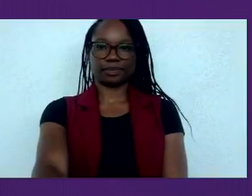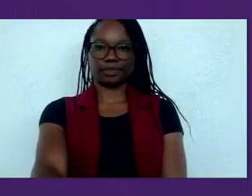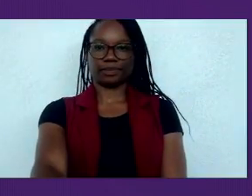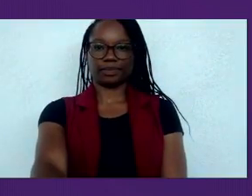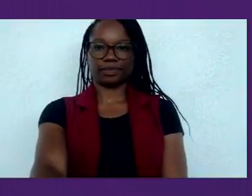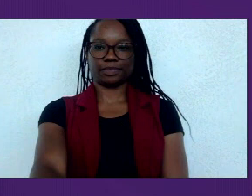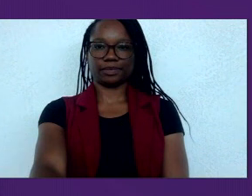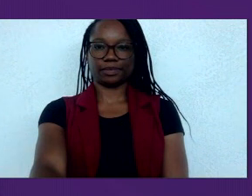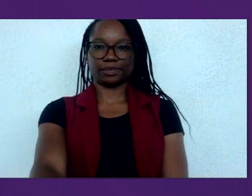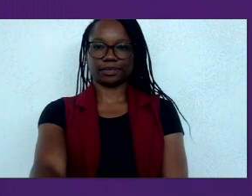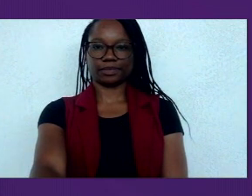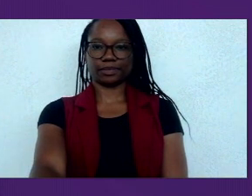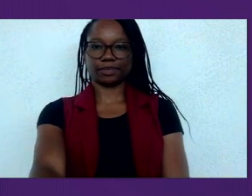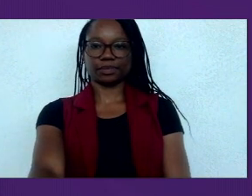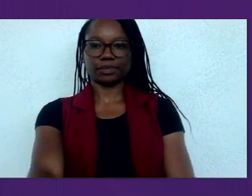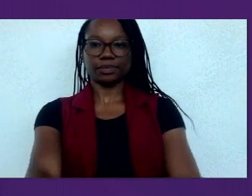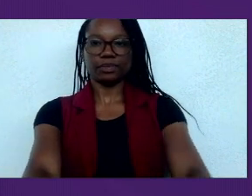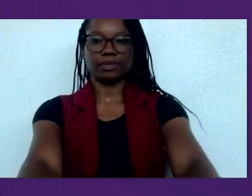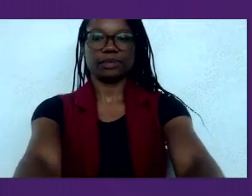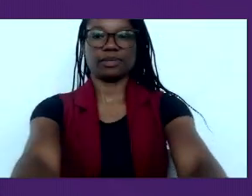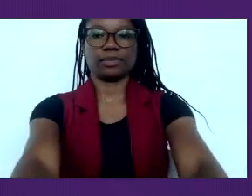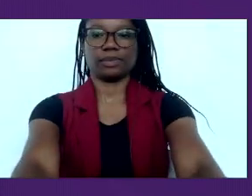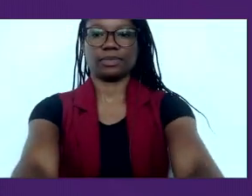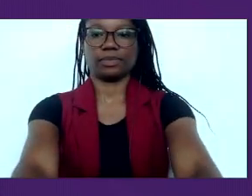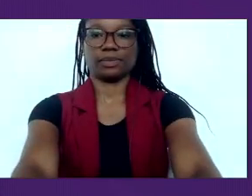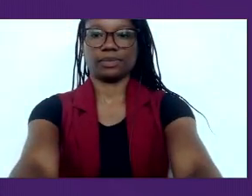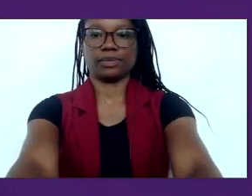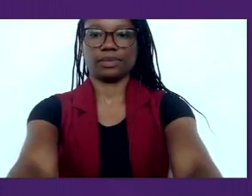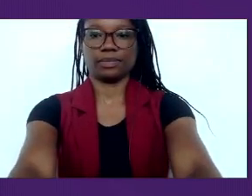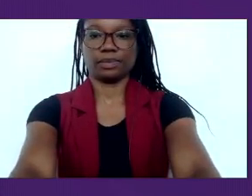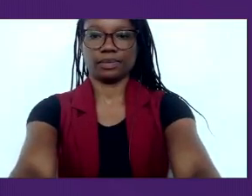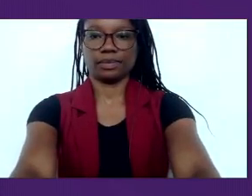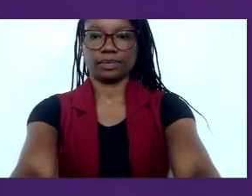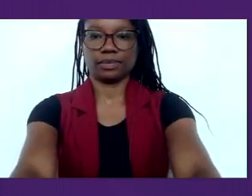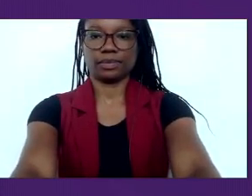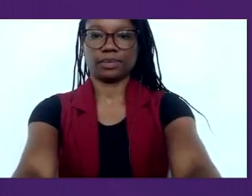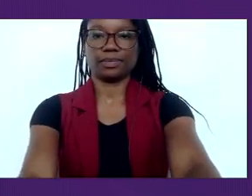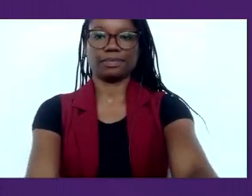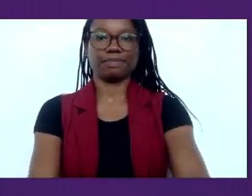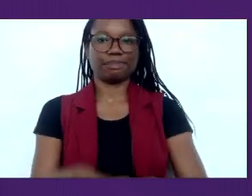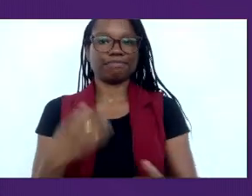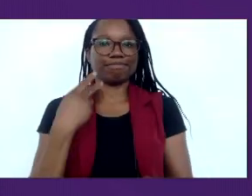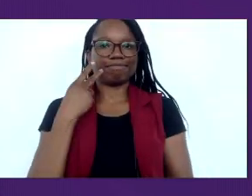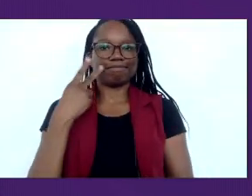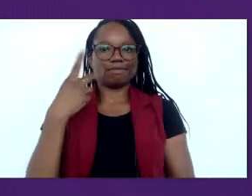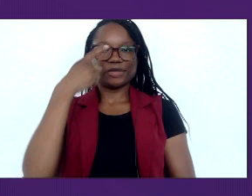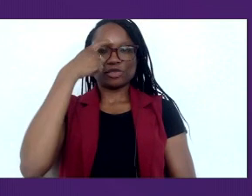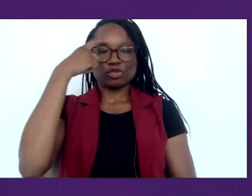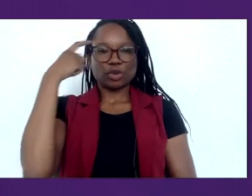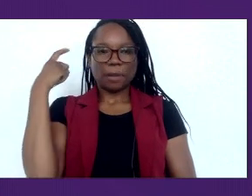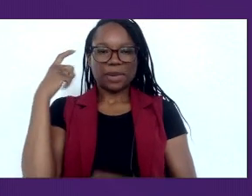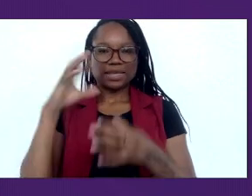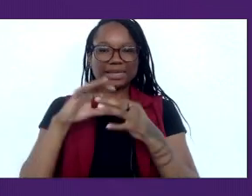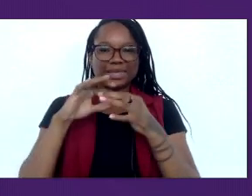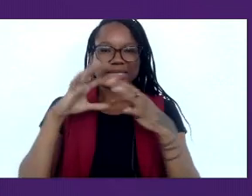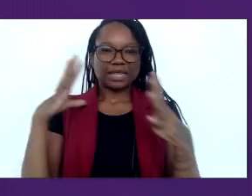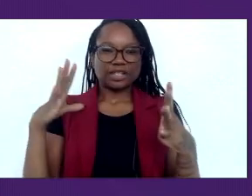Layers and levels of trauma, disconnections, an object holding water. More observations.